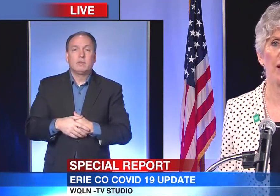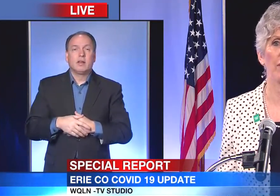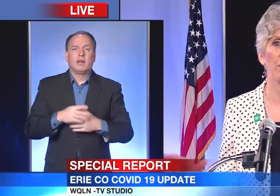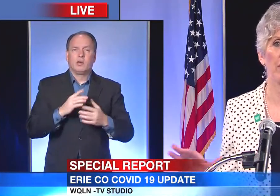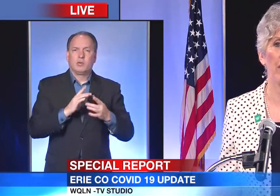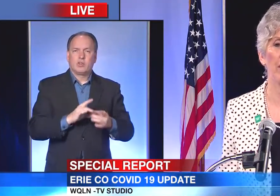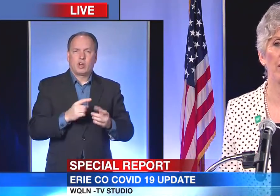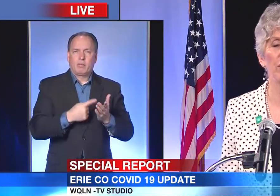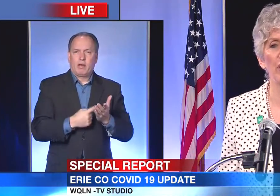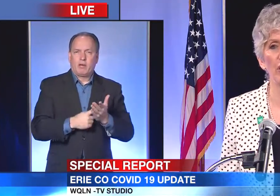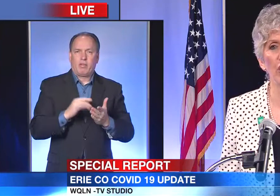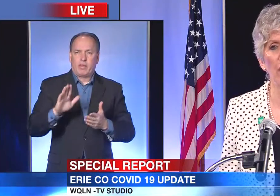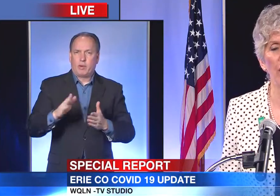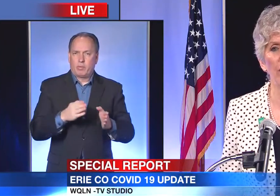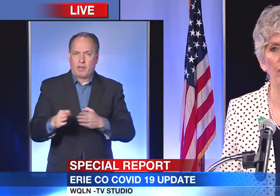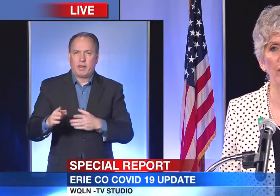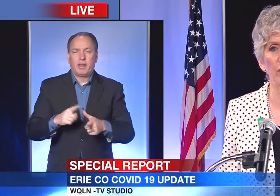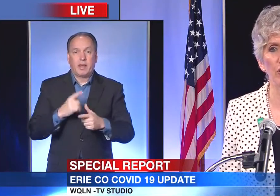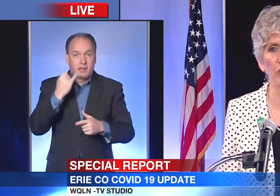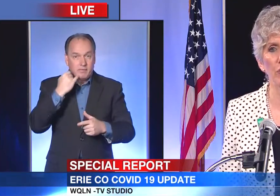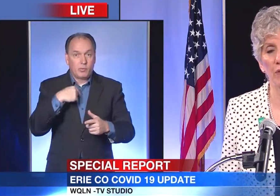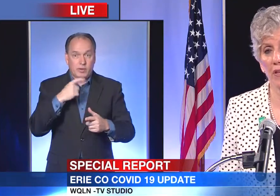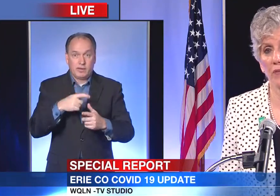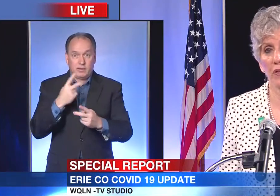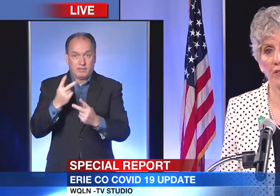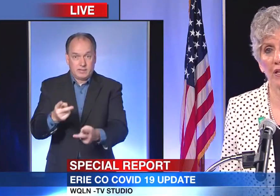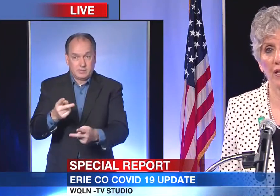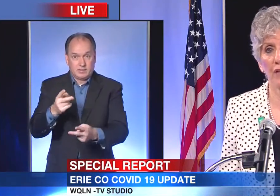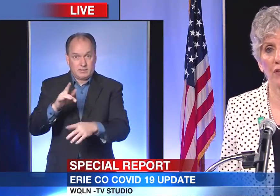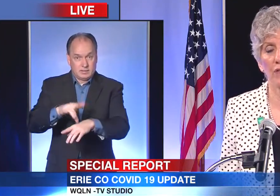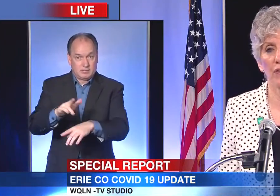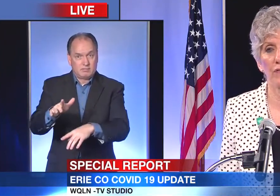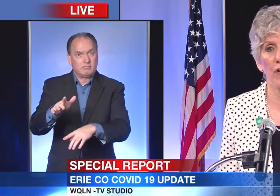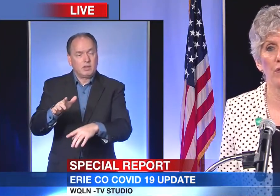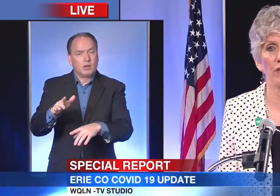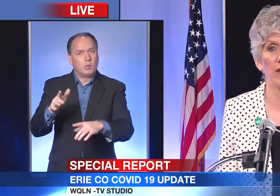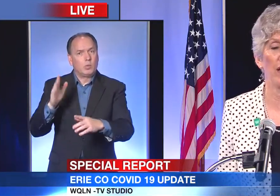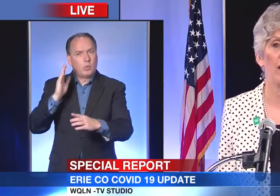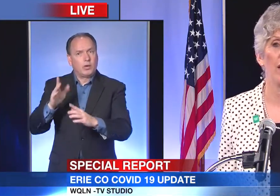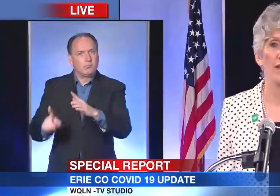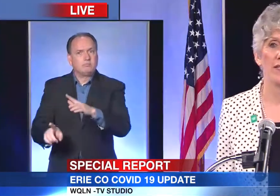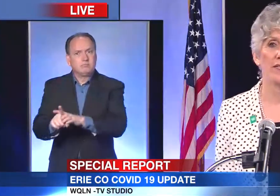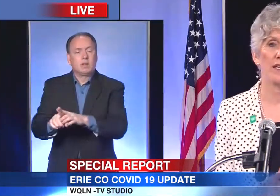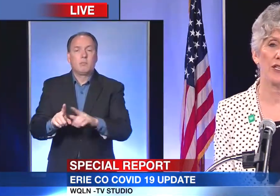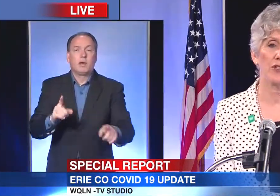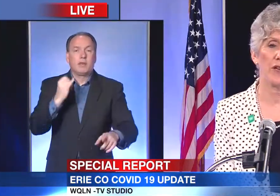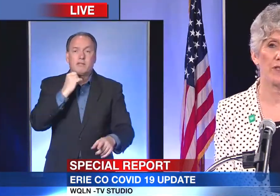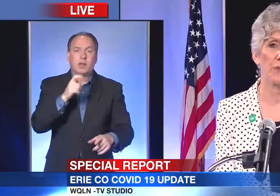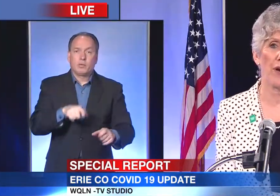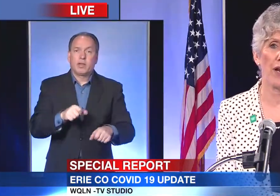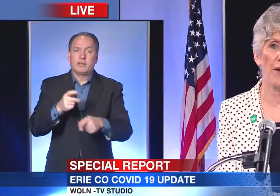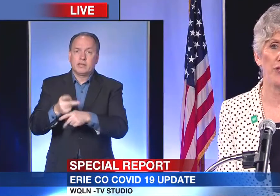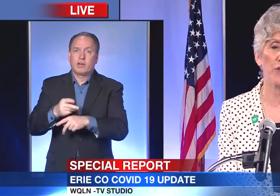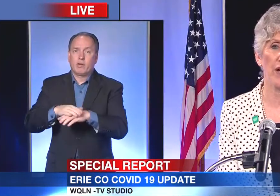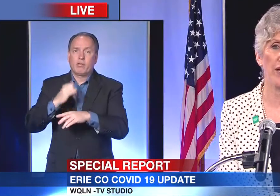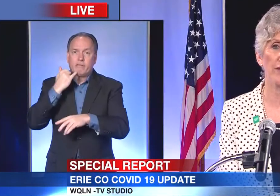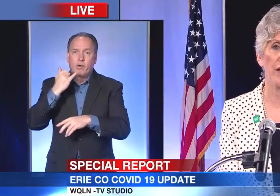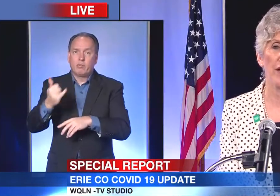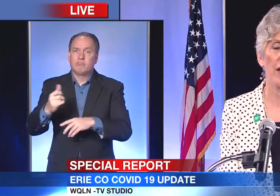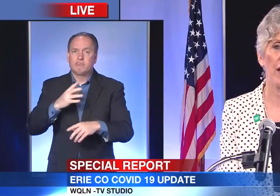WRITTEN PLAN? AND THEN WE TALK ABOUT THEIR PLAN, AND IF WE NEED TO GO OUT AND VISIT, WE DO. SOMETIMES WE CAN TAKE CARE OF IT